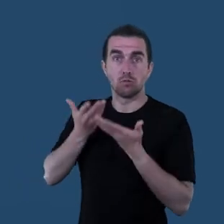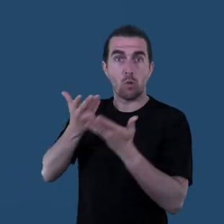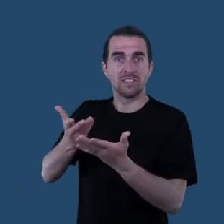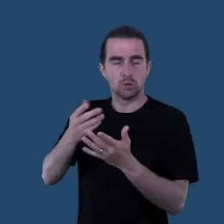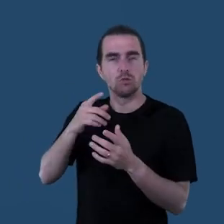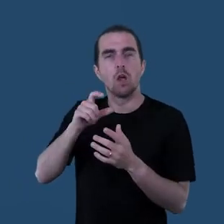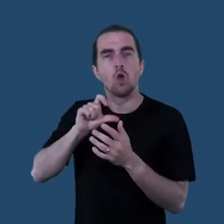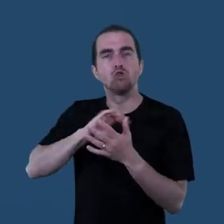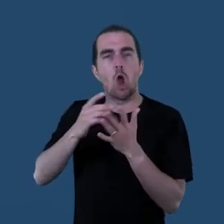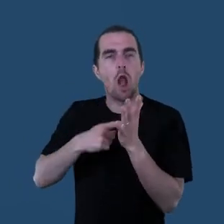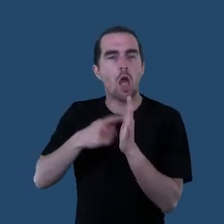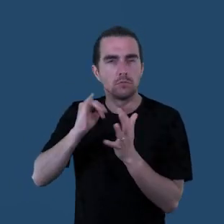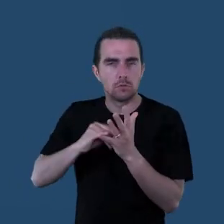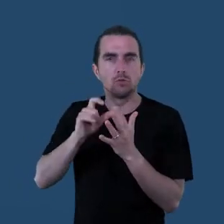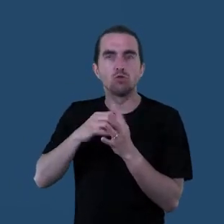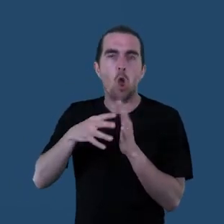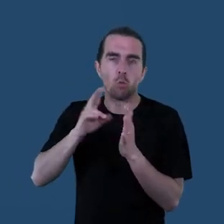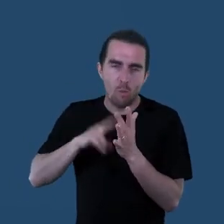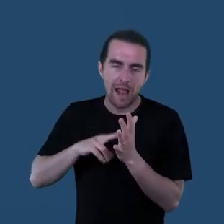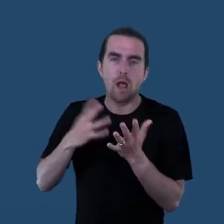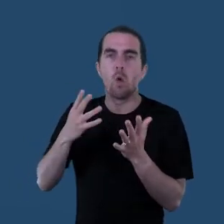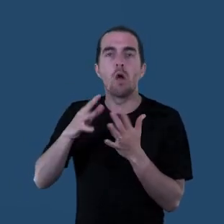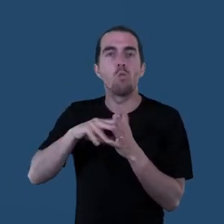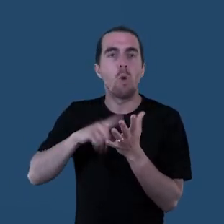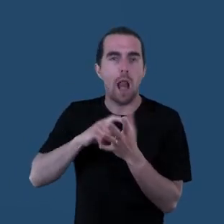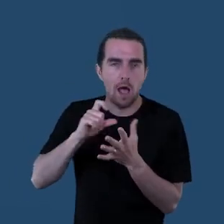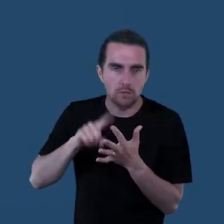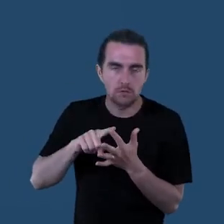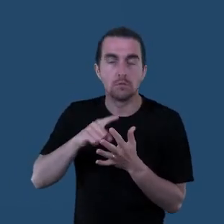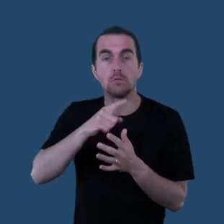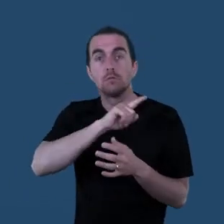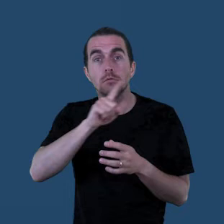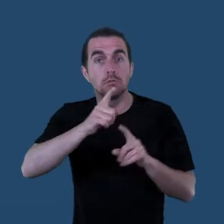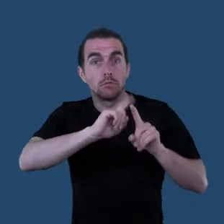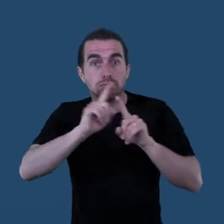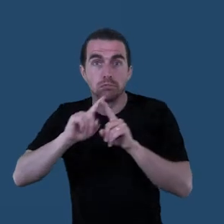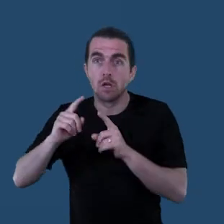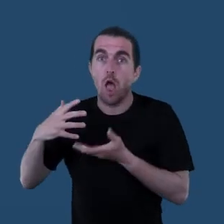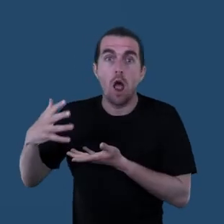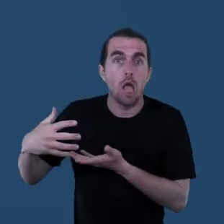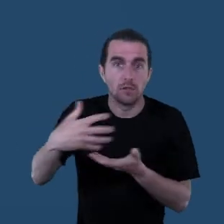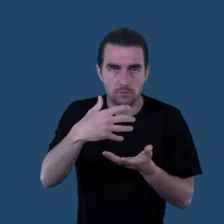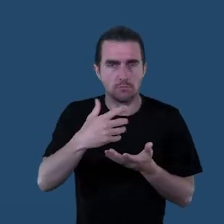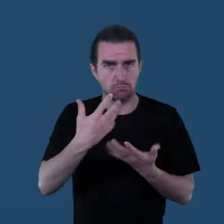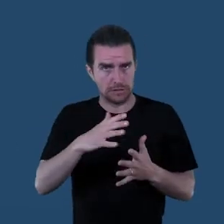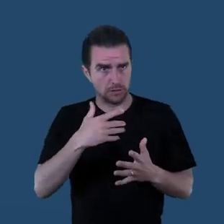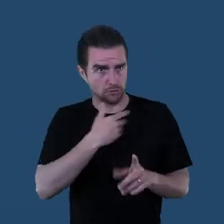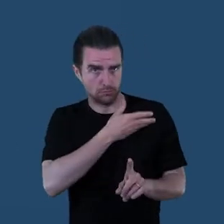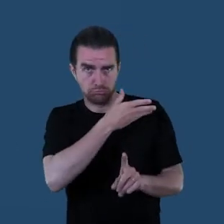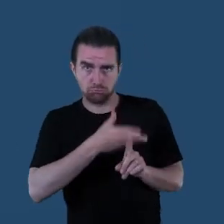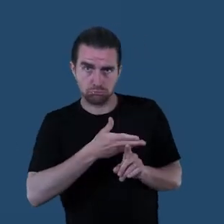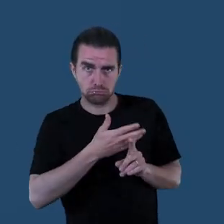Charles Darwin, or Wallace. And so that, those collectors, we have collections from them.